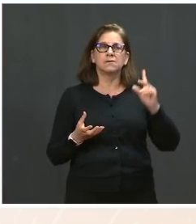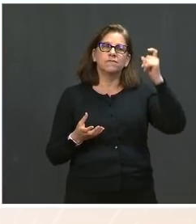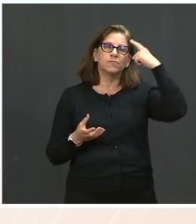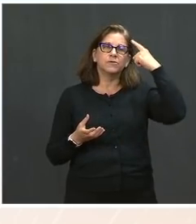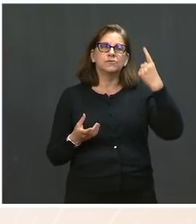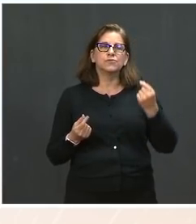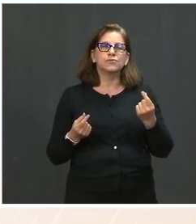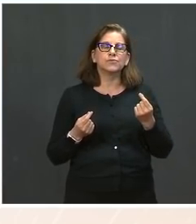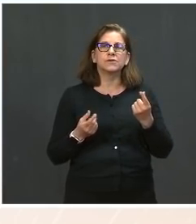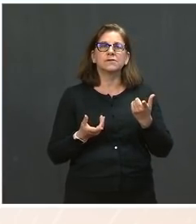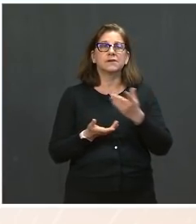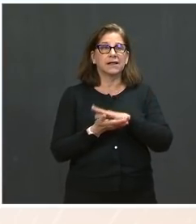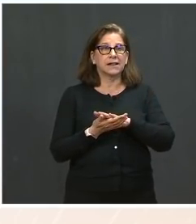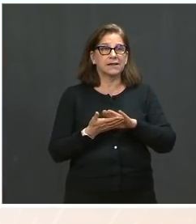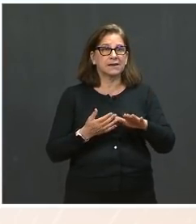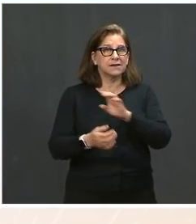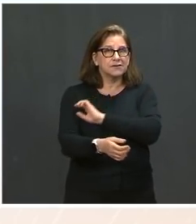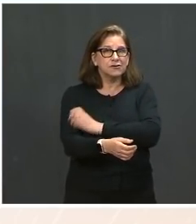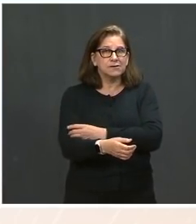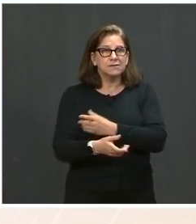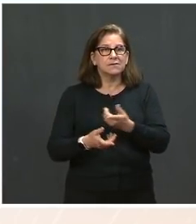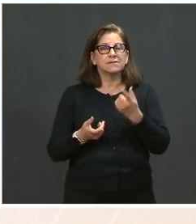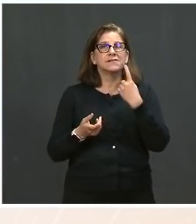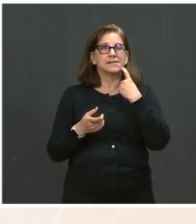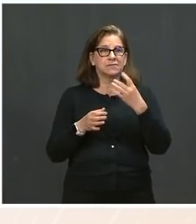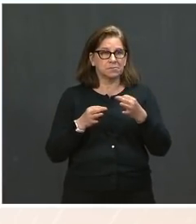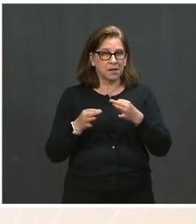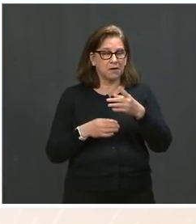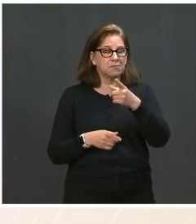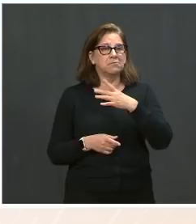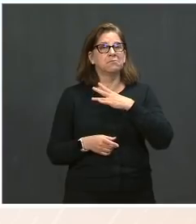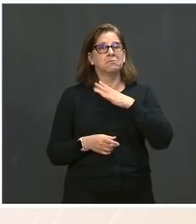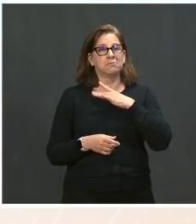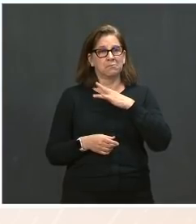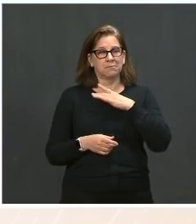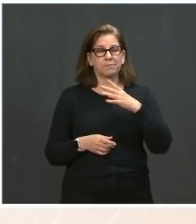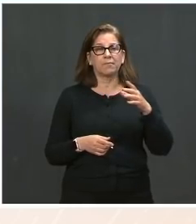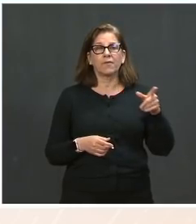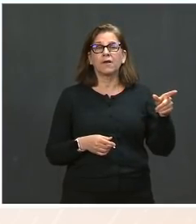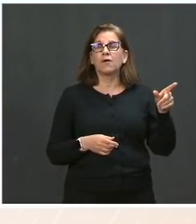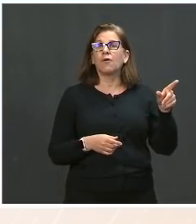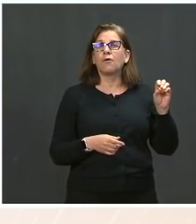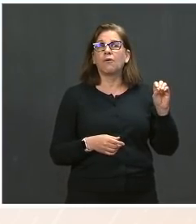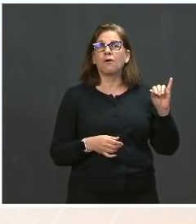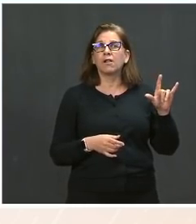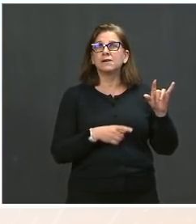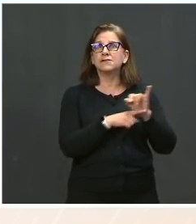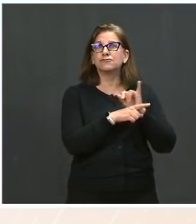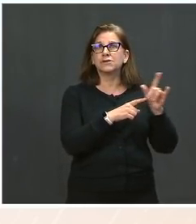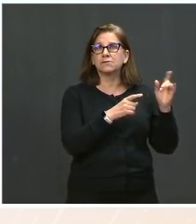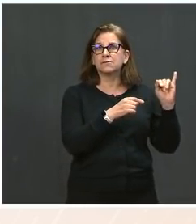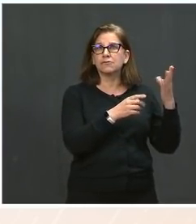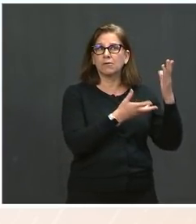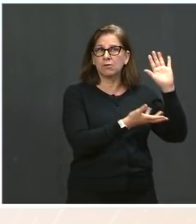like the ones that you described, are as good as the ones that they'll be replacing? Secretary Granholm: Yeah, this is a great question. And we -- this is why the American Jobs Plan